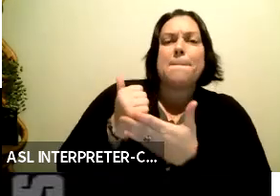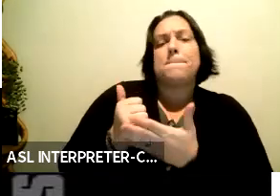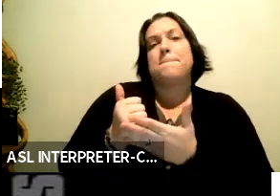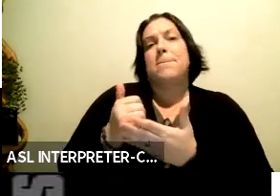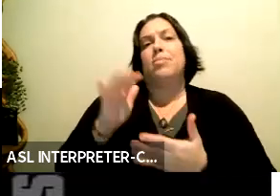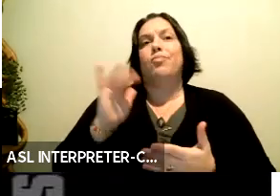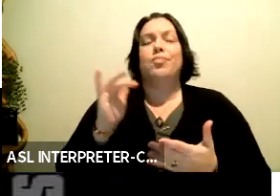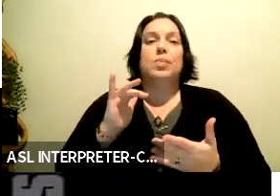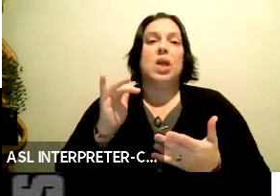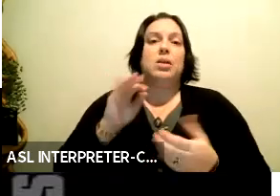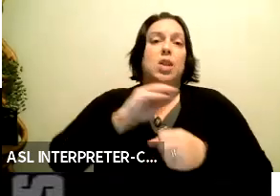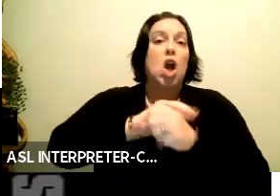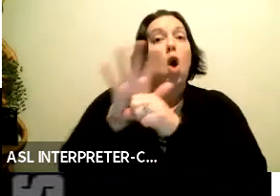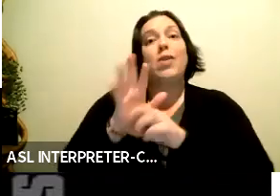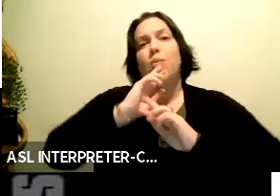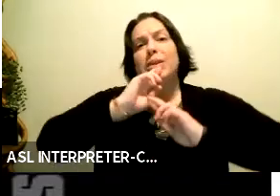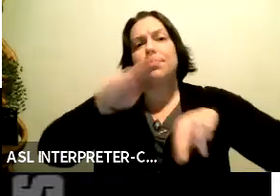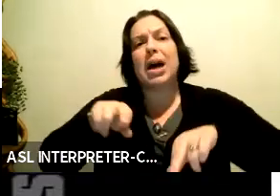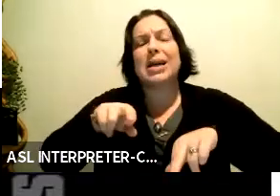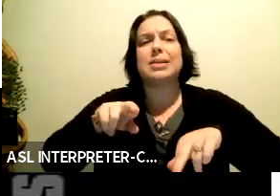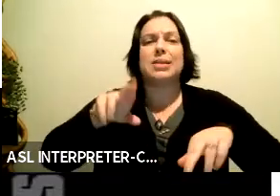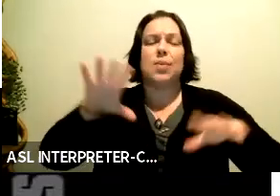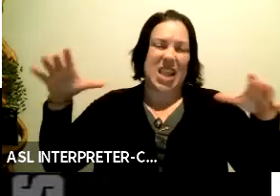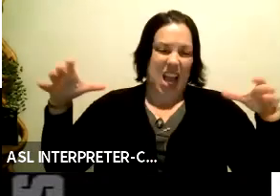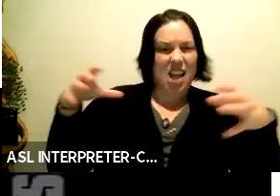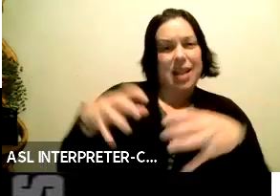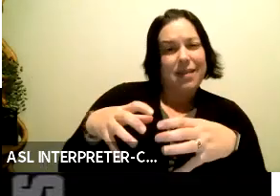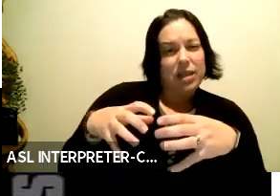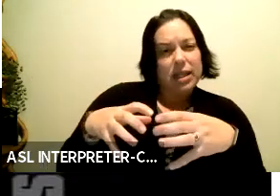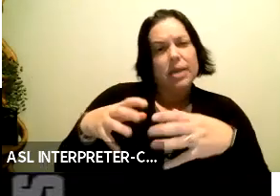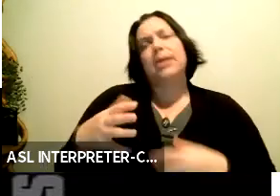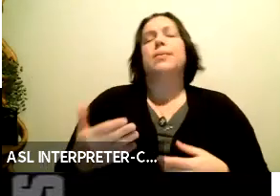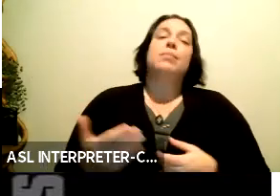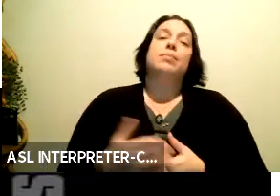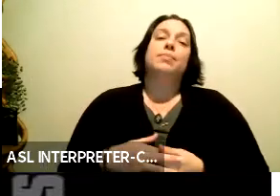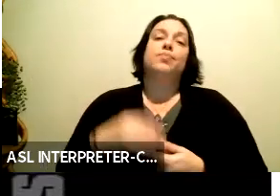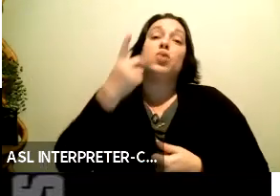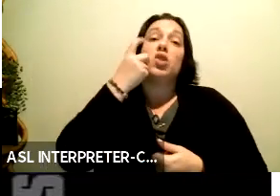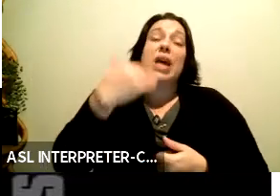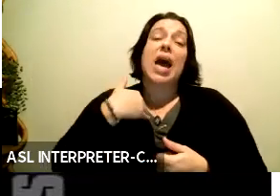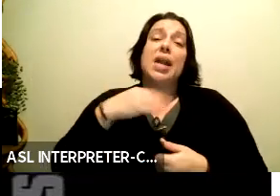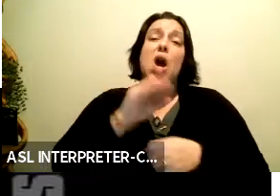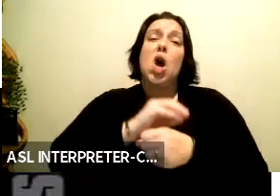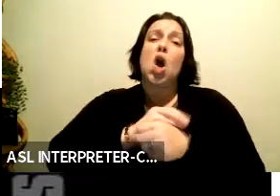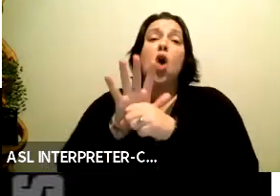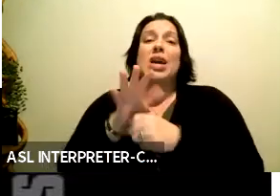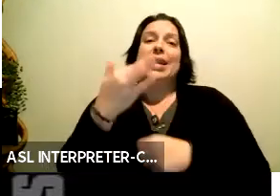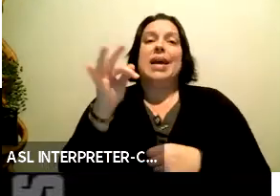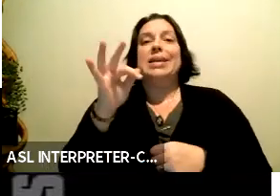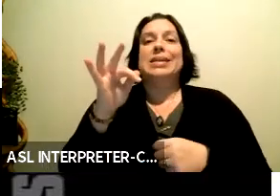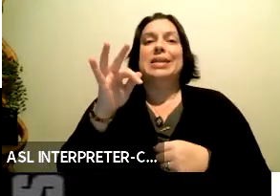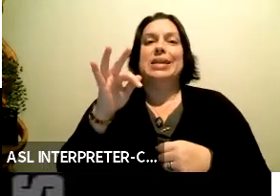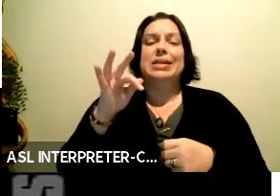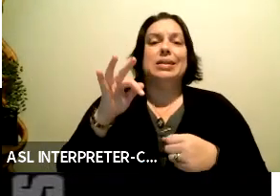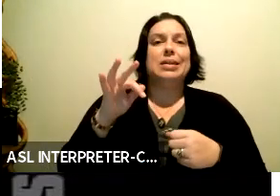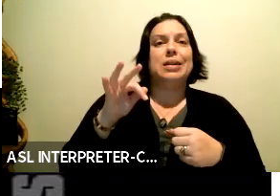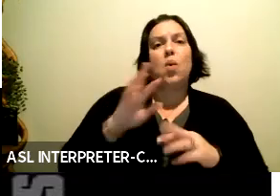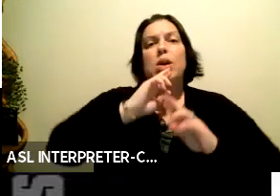COVID response collectively. We had a COVID and older adults response team. Like it is just so